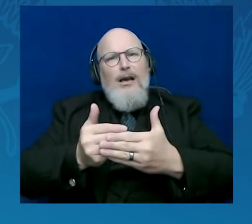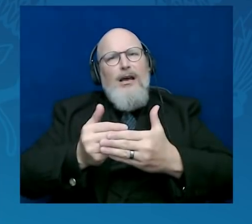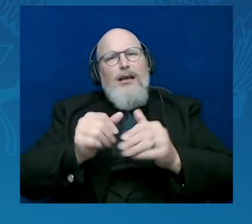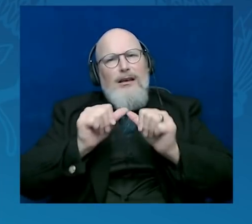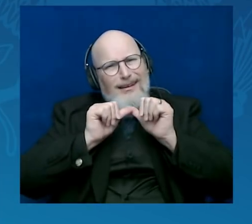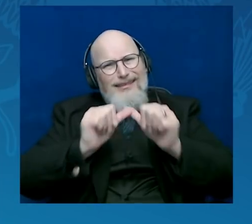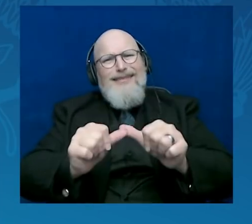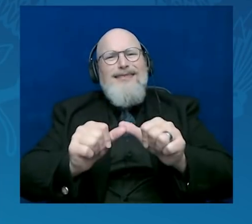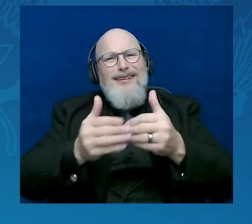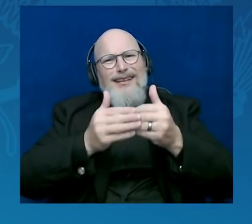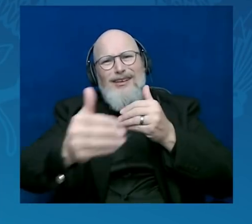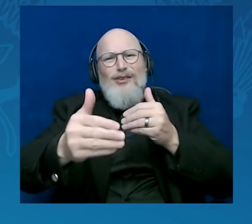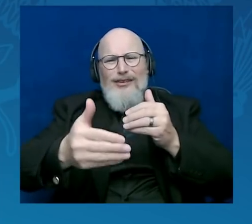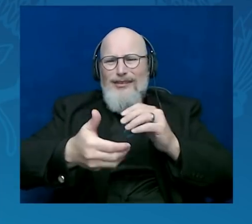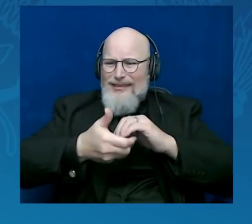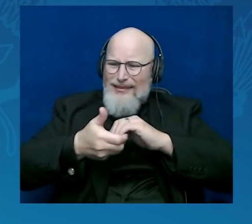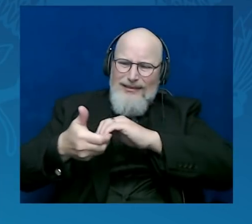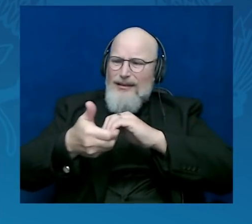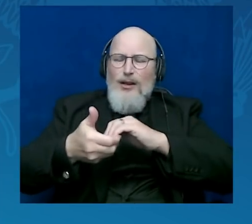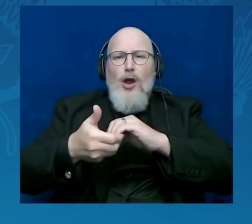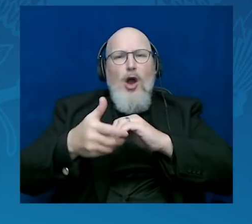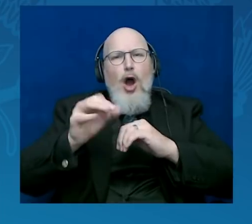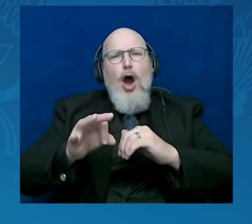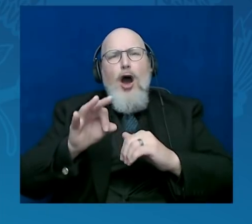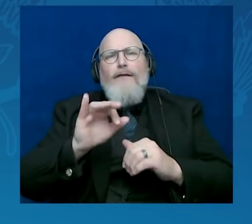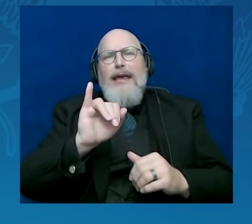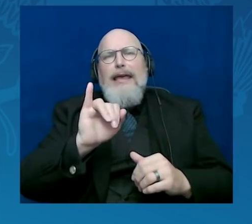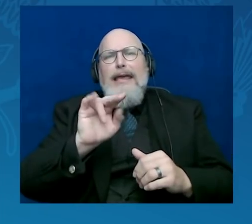And I would say that, on that point, we are strong.